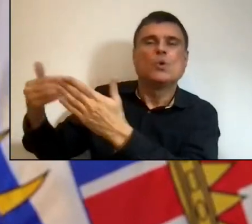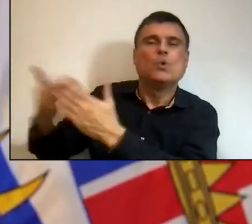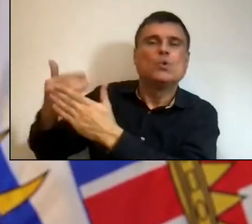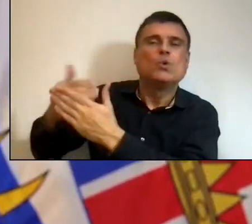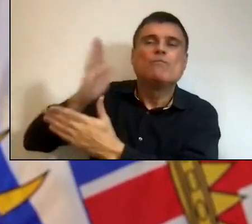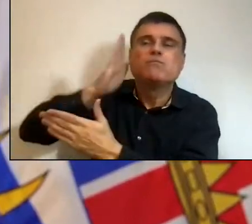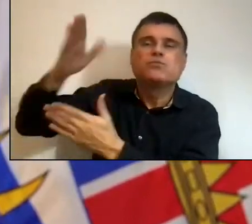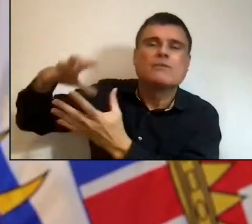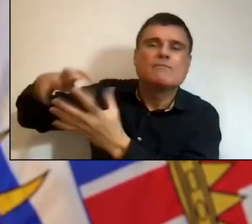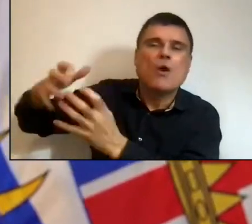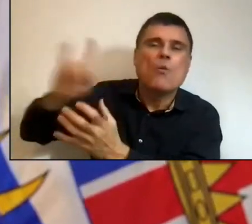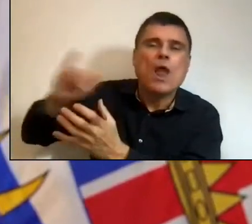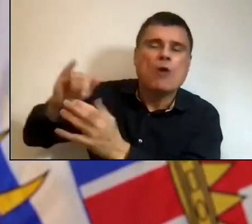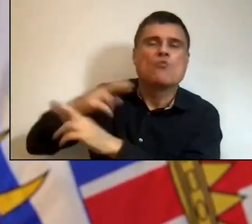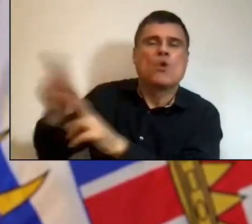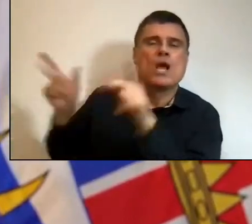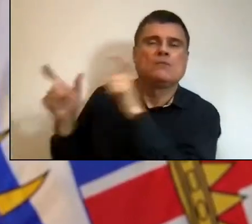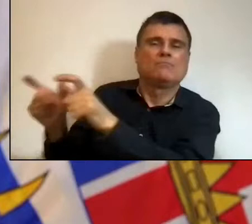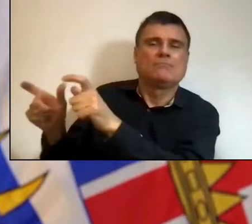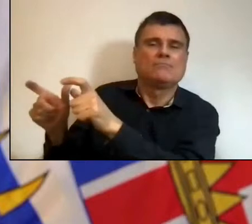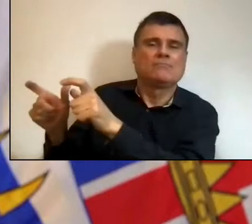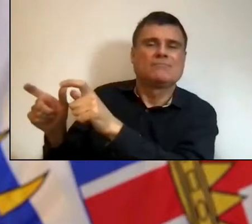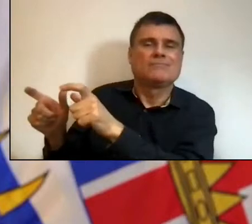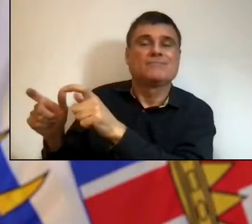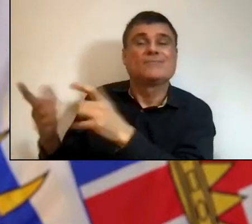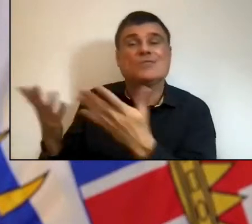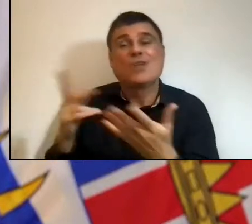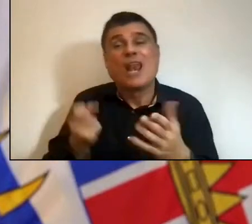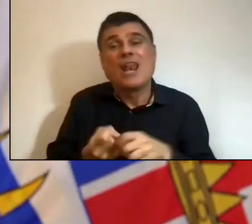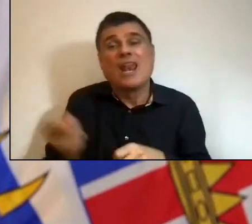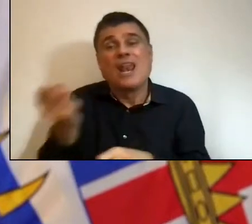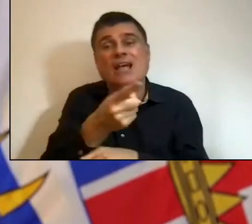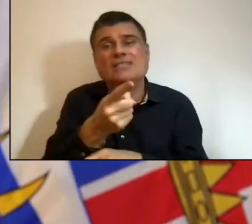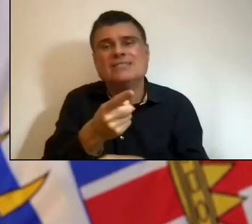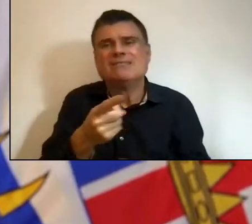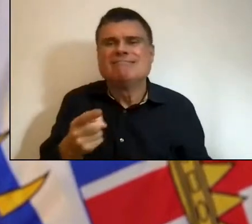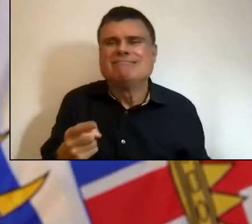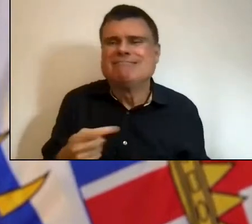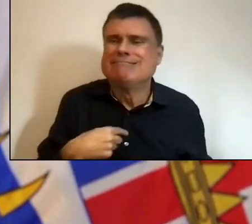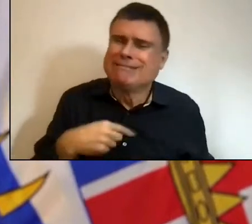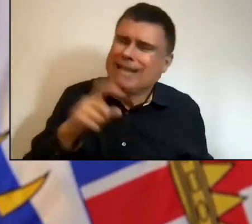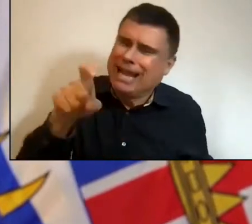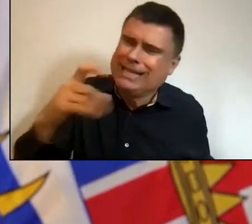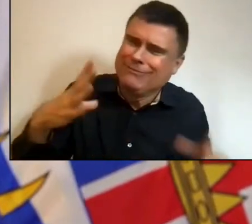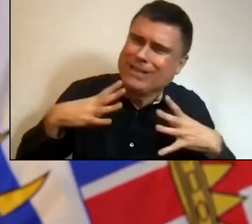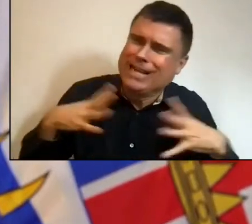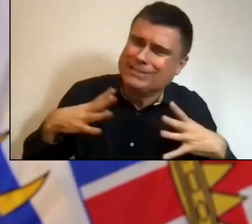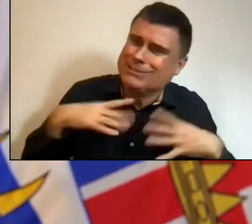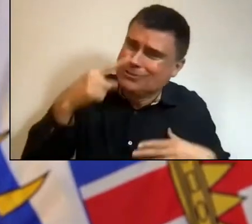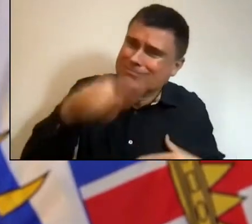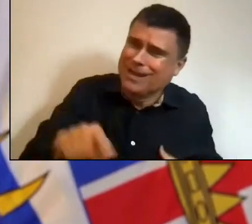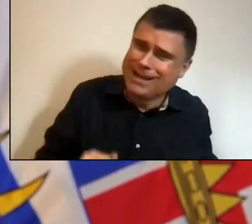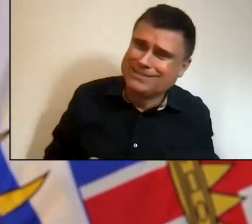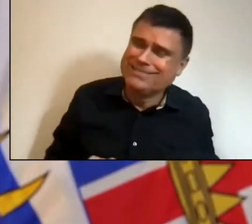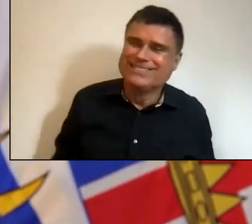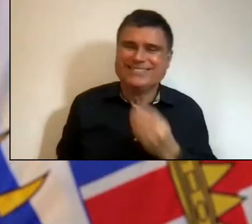That and vacation. I would like to take some time